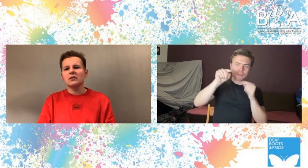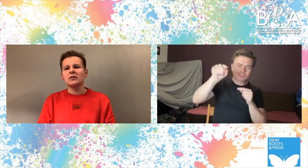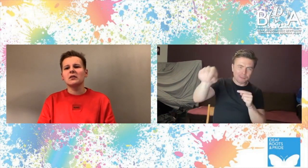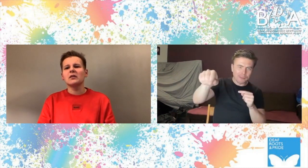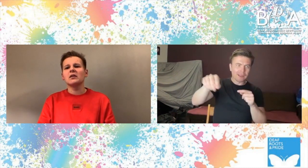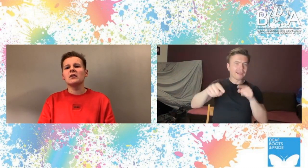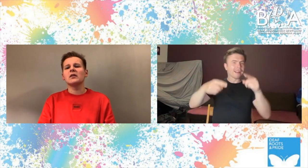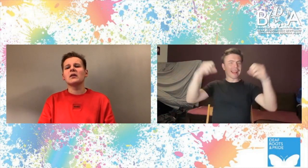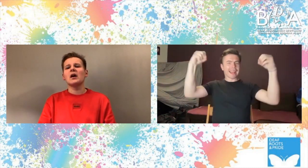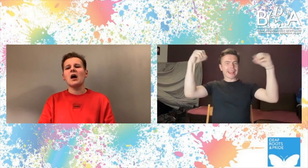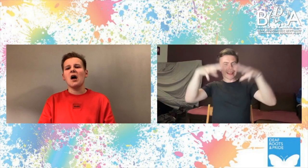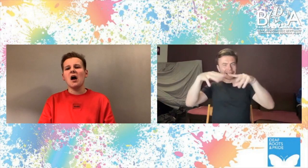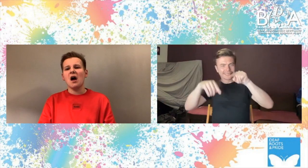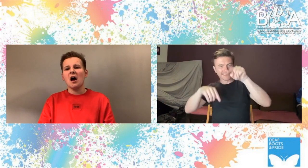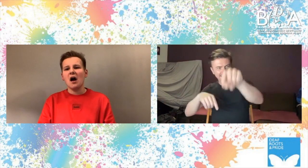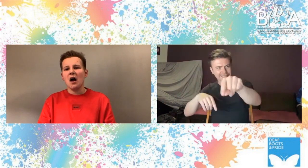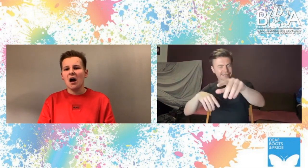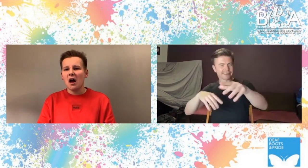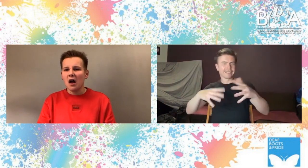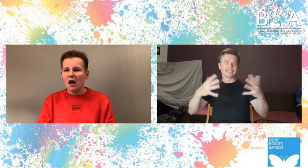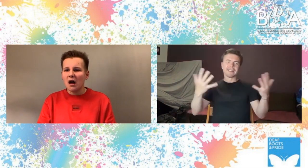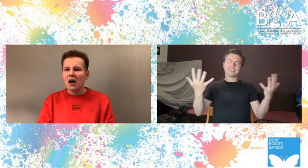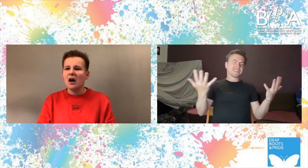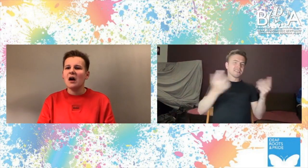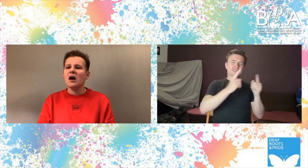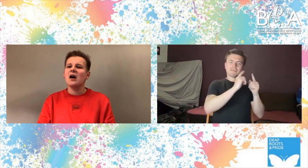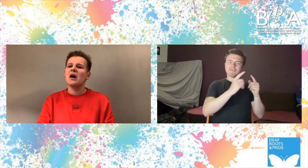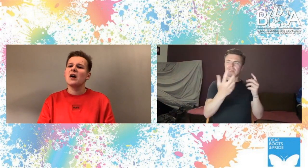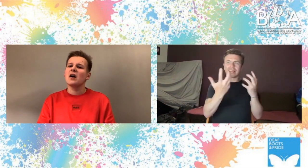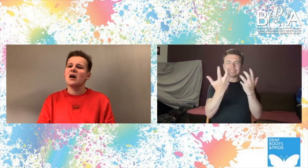and talk to him or her. Or if there’s a good make-up artist or a good technician,